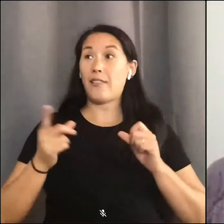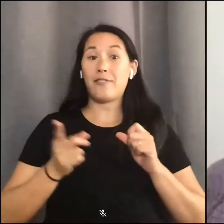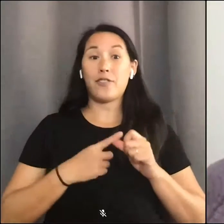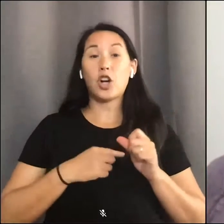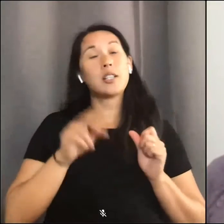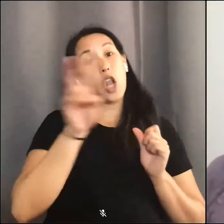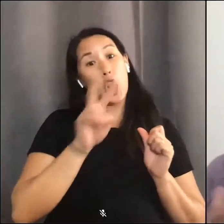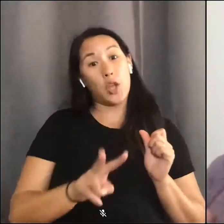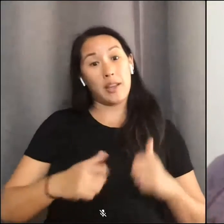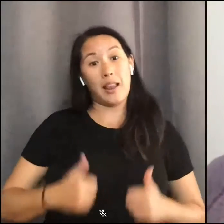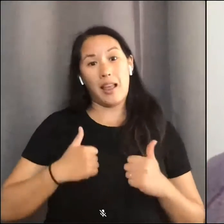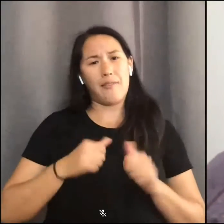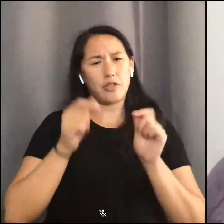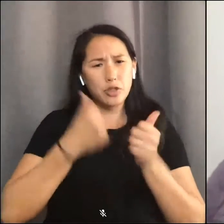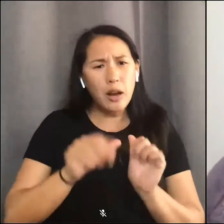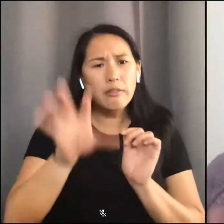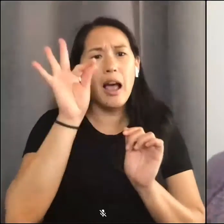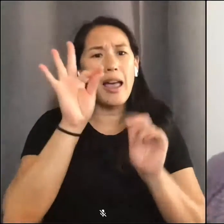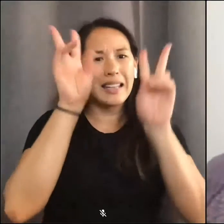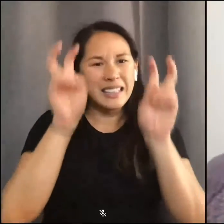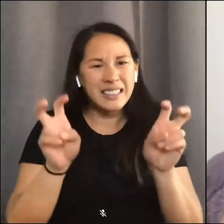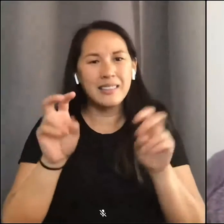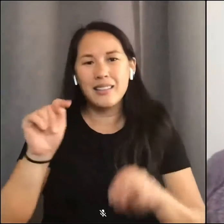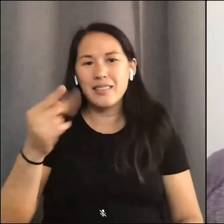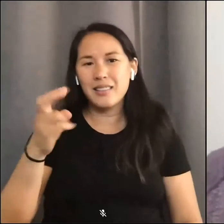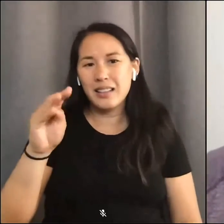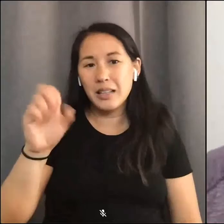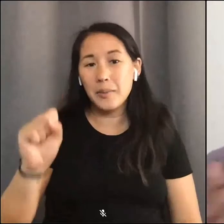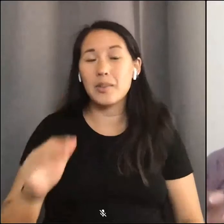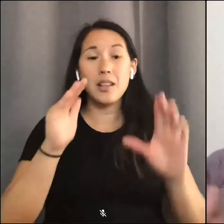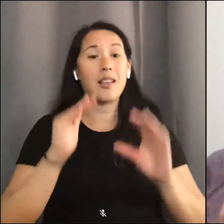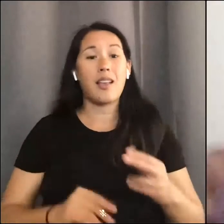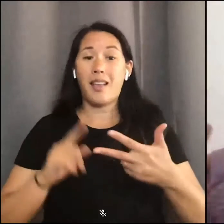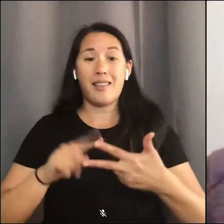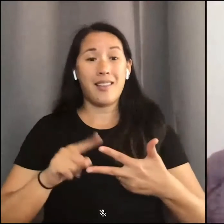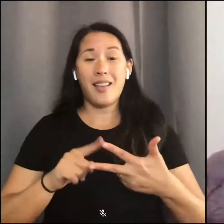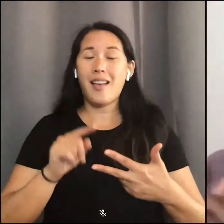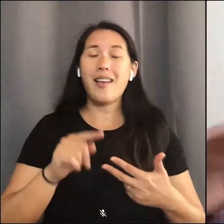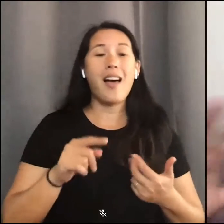piece when i say be the ecologist i'm not talking about david attenborough planet uh earth all those